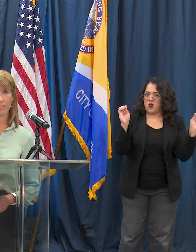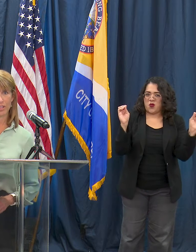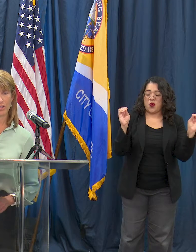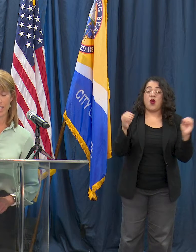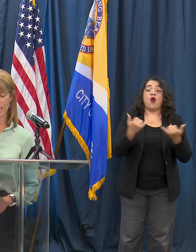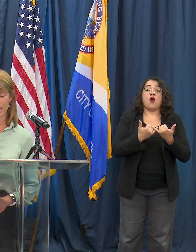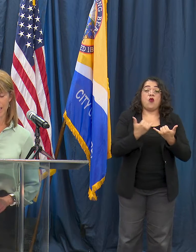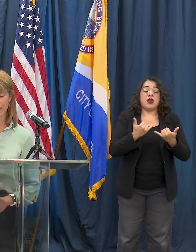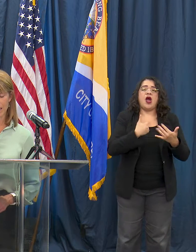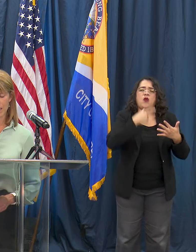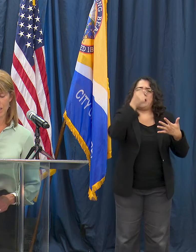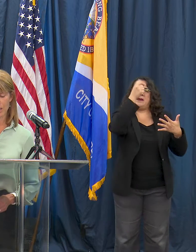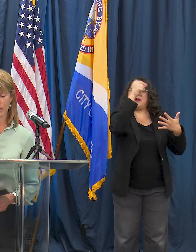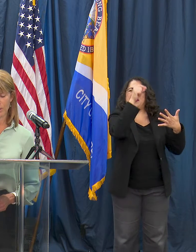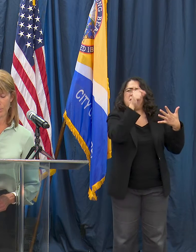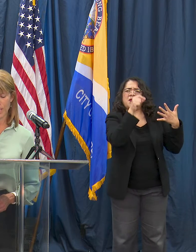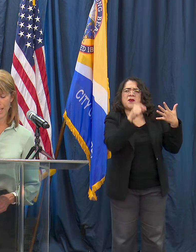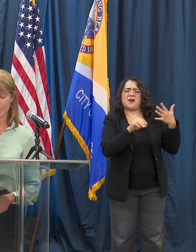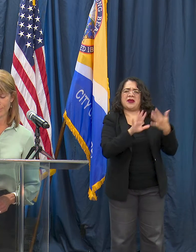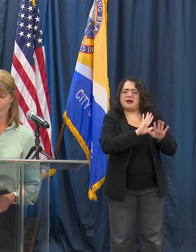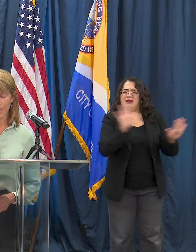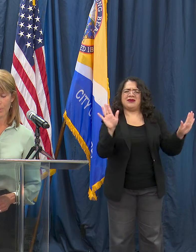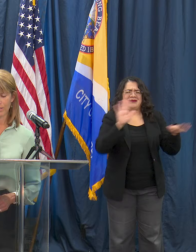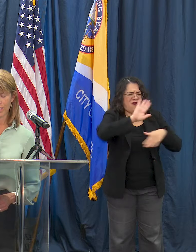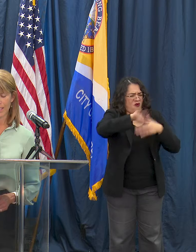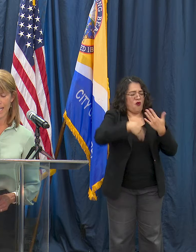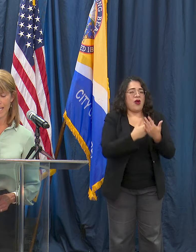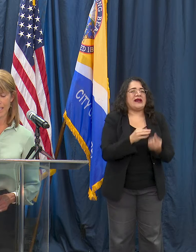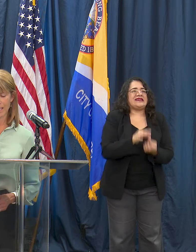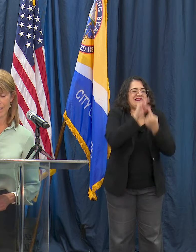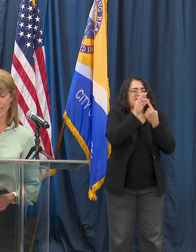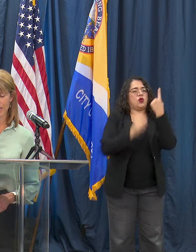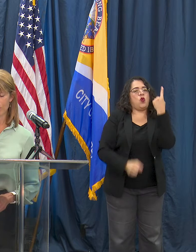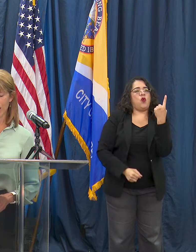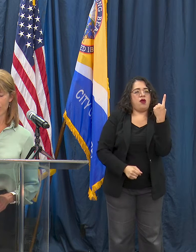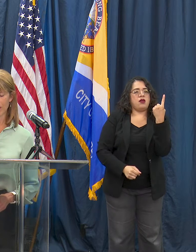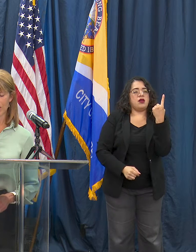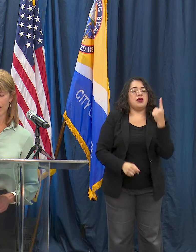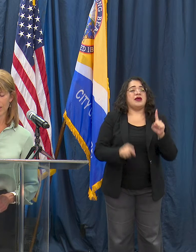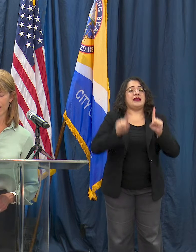of those criteria. We've looked at our tested population